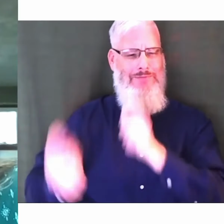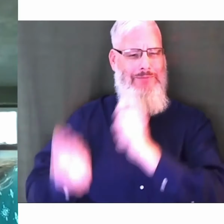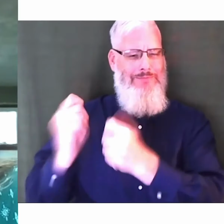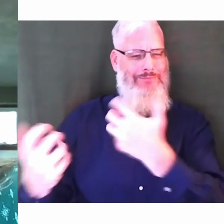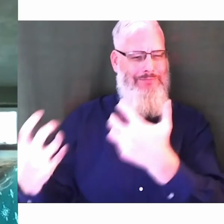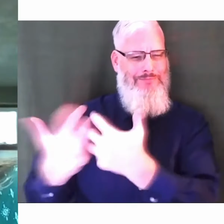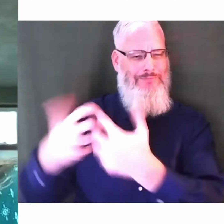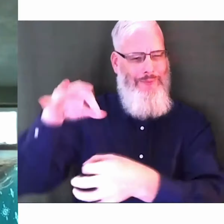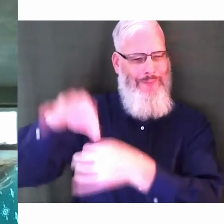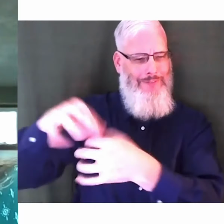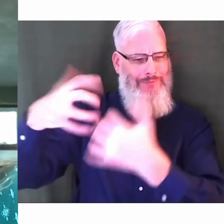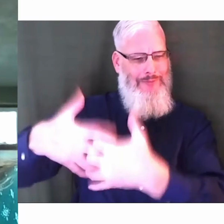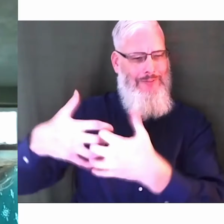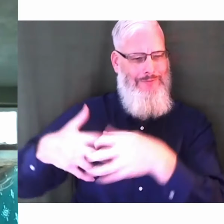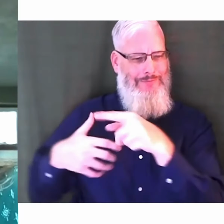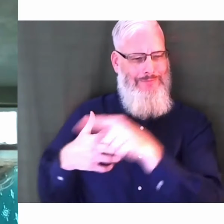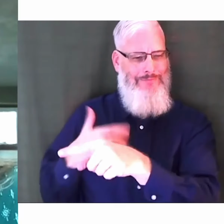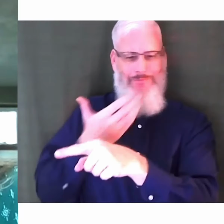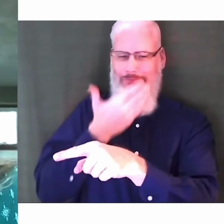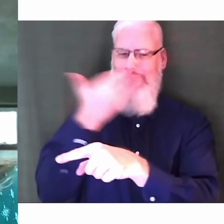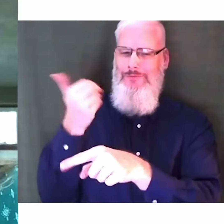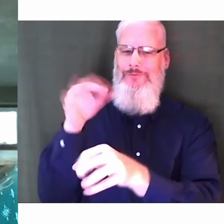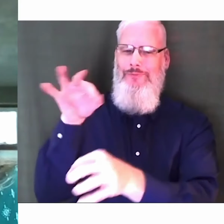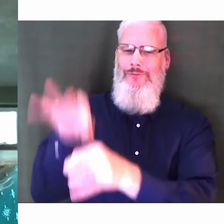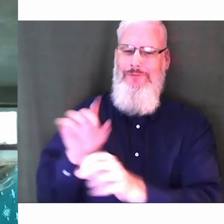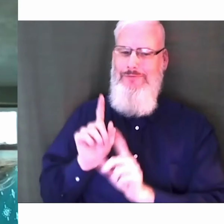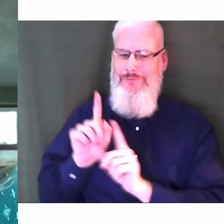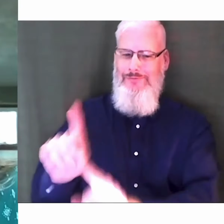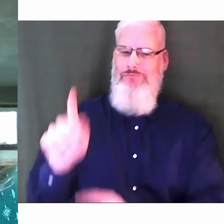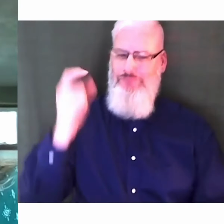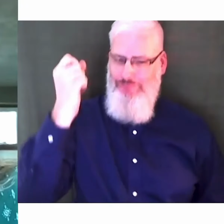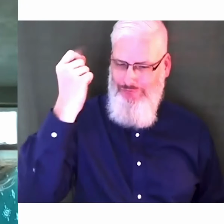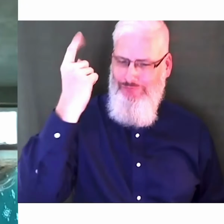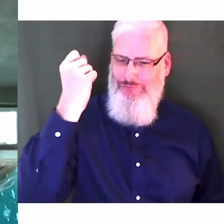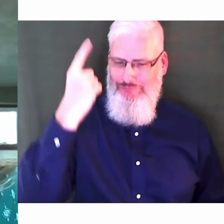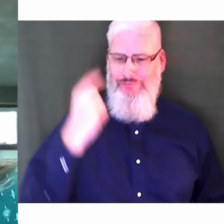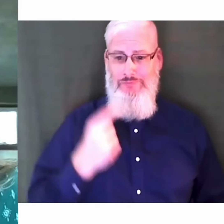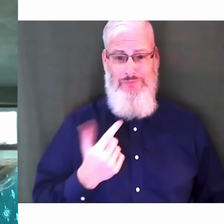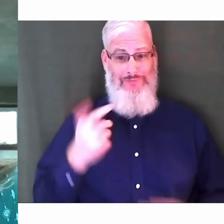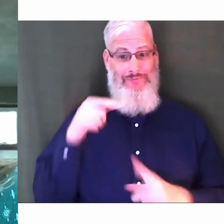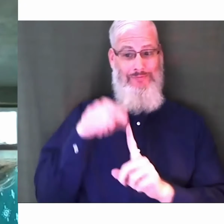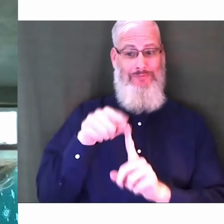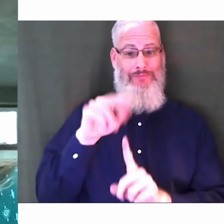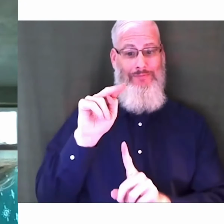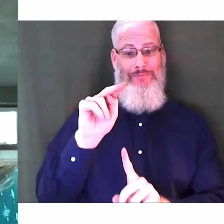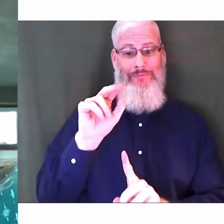This video will give you some helpful tips for staying safe. If you do decide to vote in person,